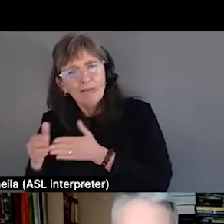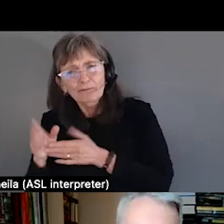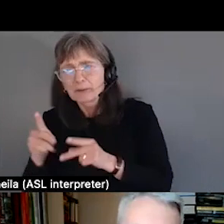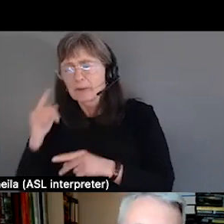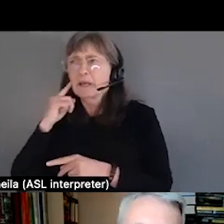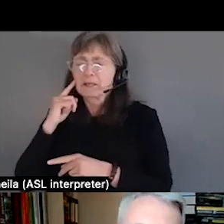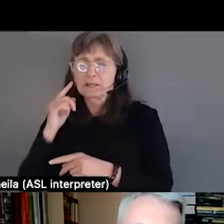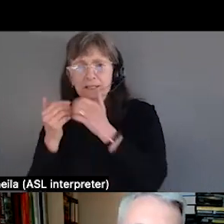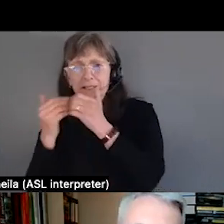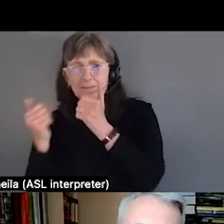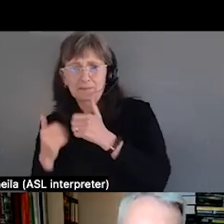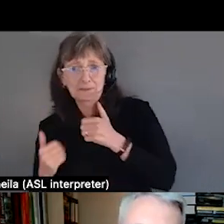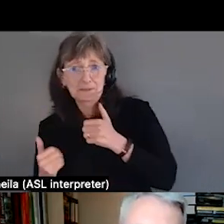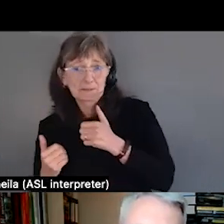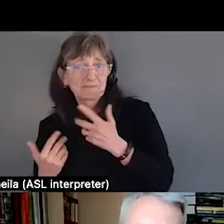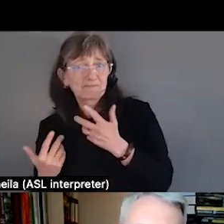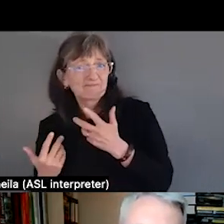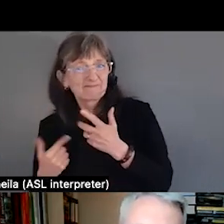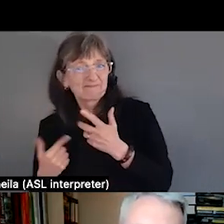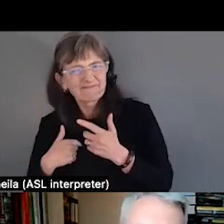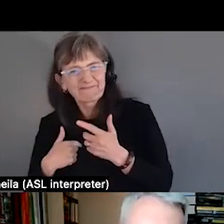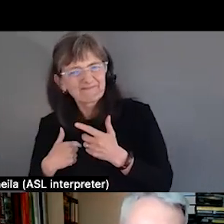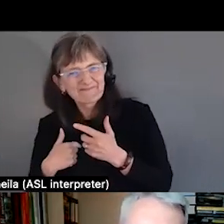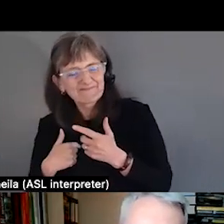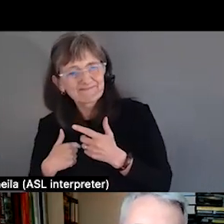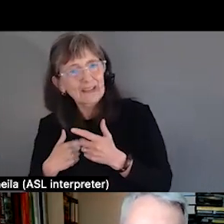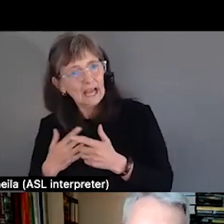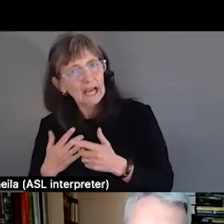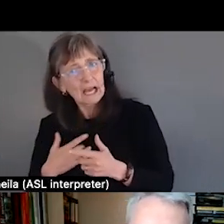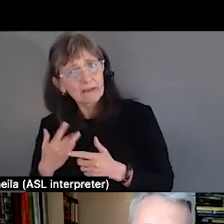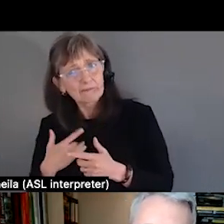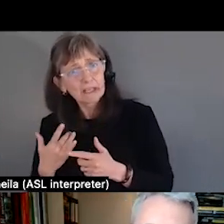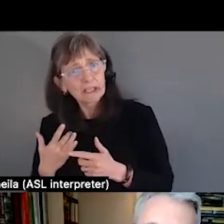But I think actually what's exciting about this is that it's far messier than that,